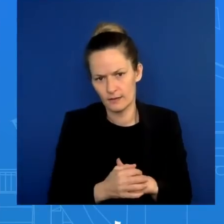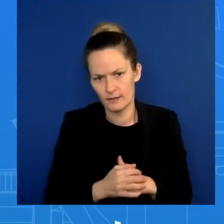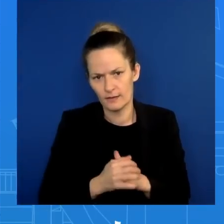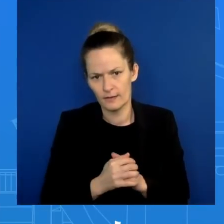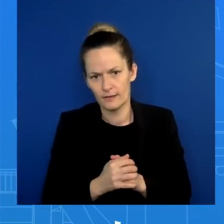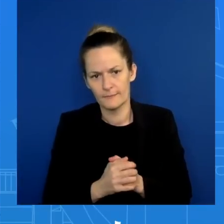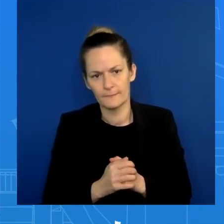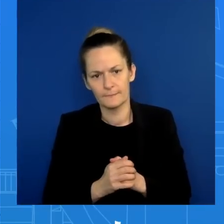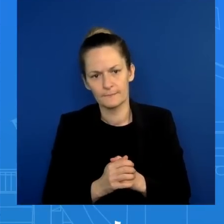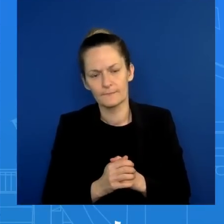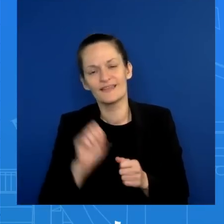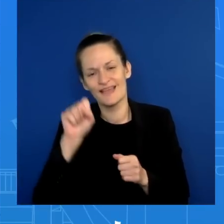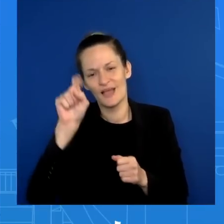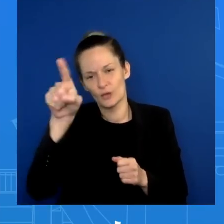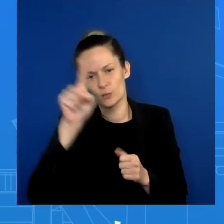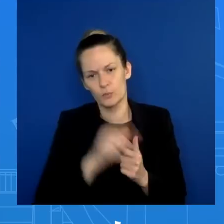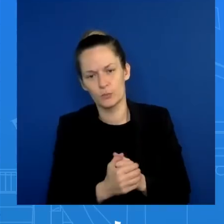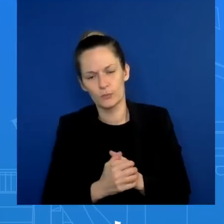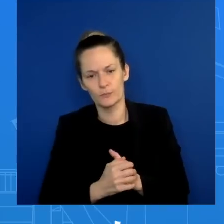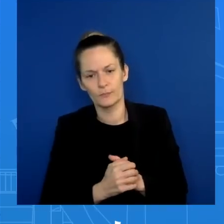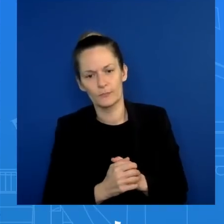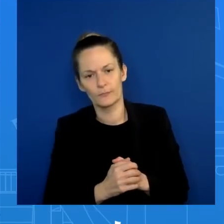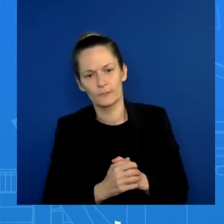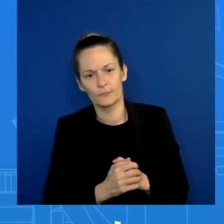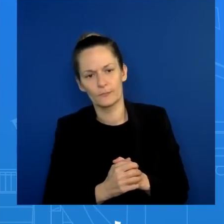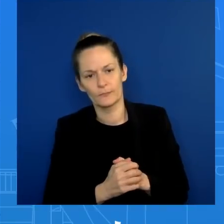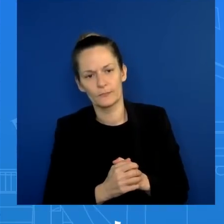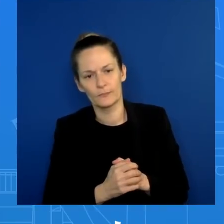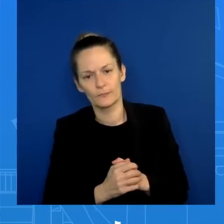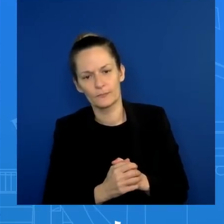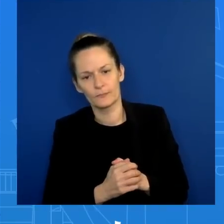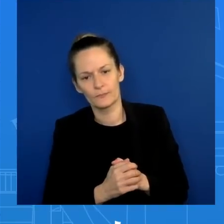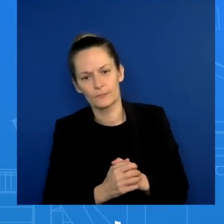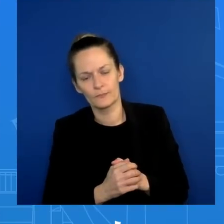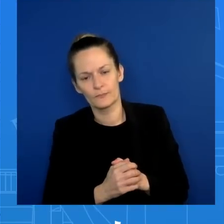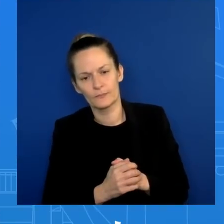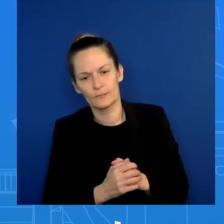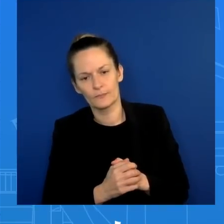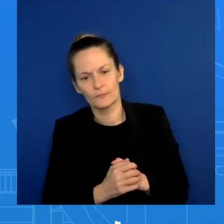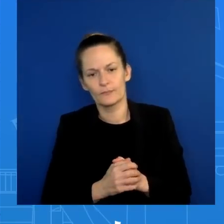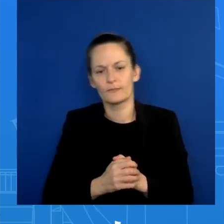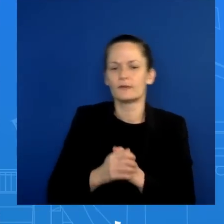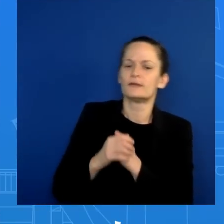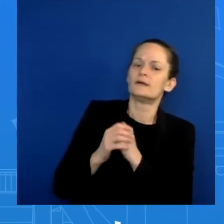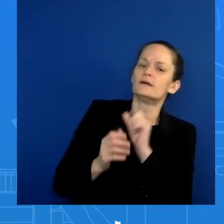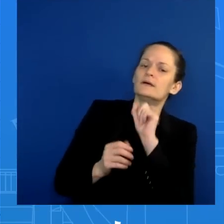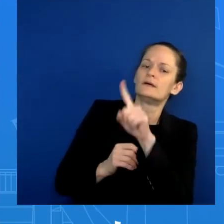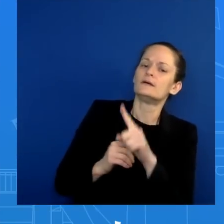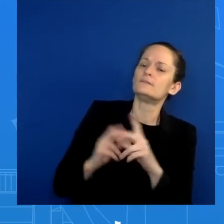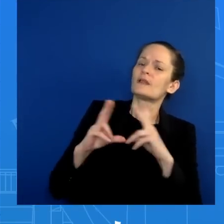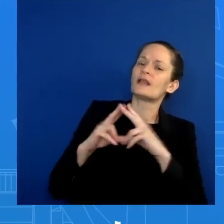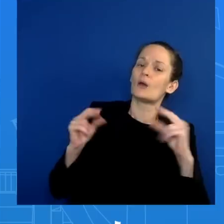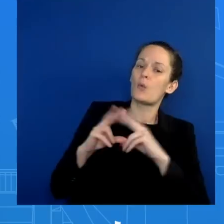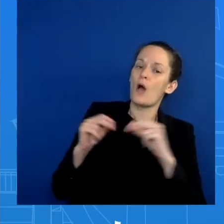and then quickly, if you would, please. Daniel Ortega's regime just abducted a Catholic bishop. Throwing priests, seminarians. In prison.